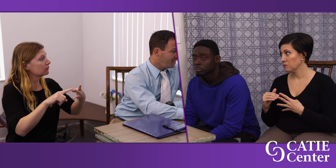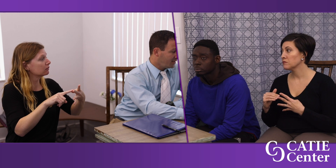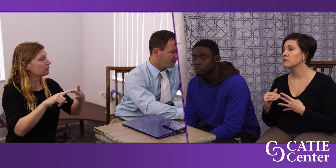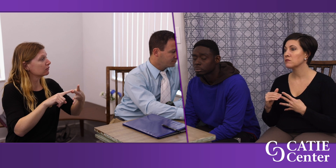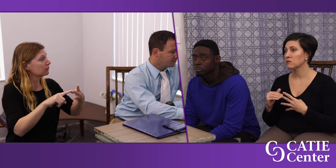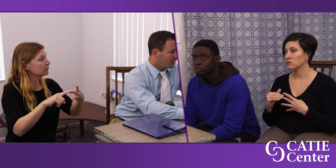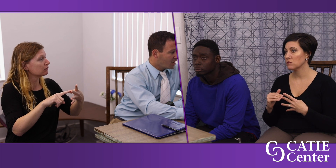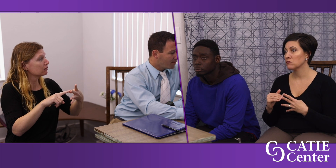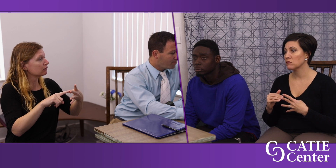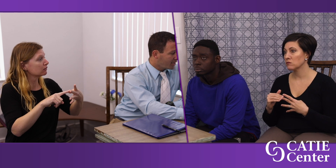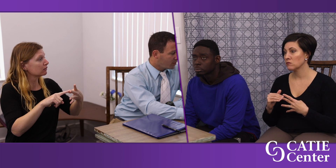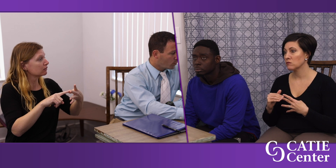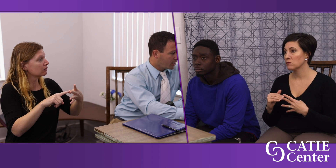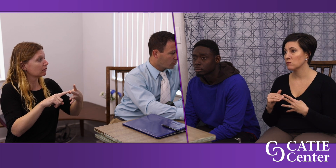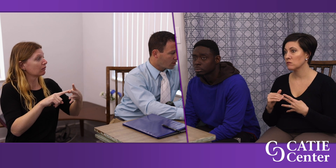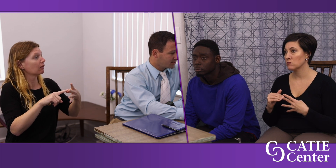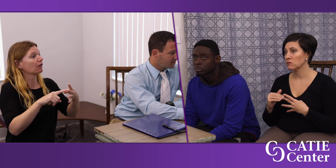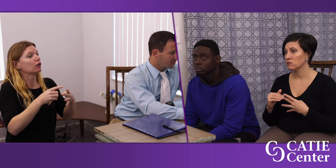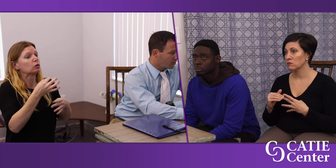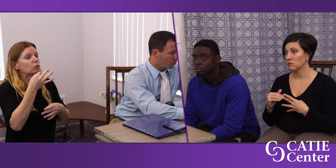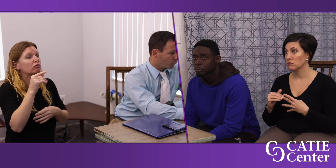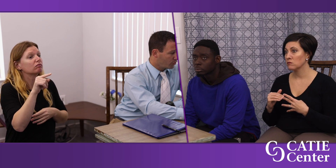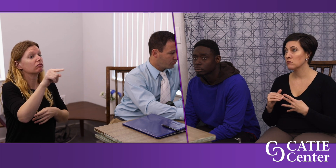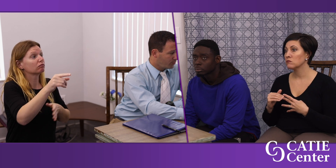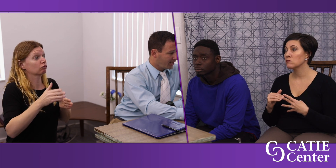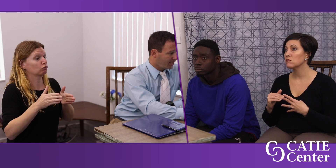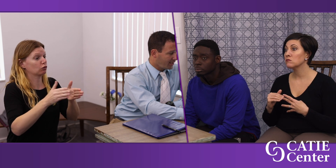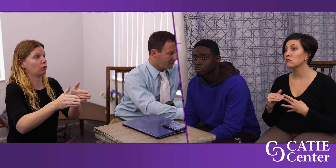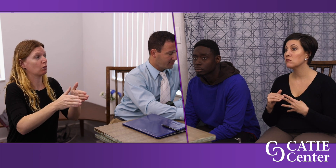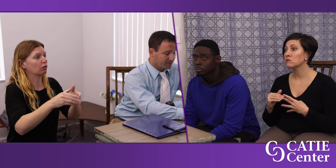B) a bike way crossing the road way ahead.